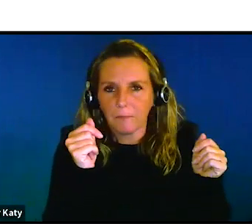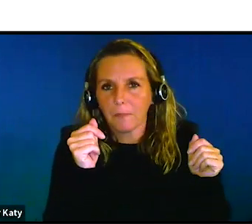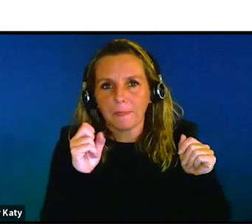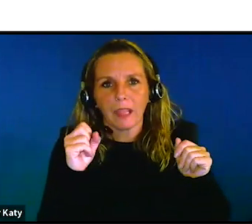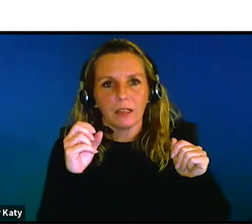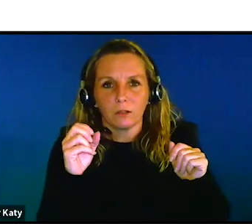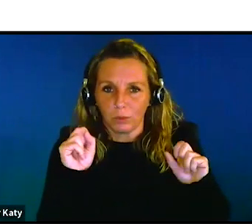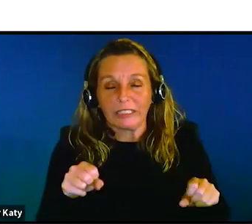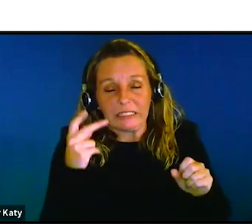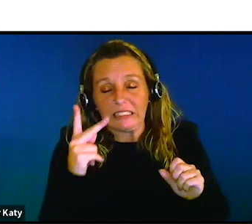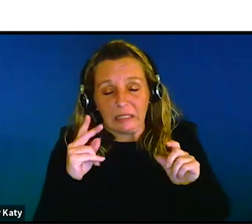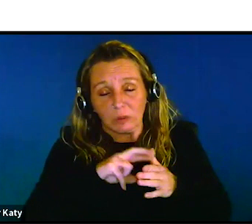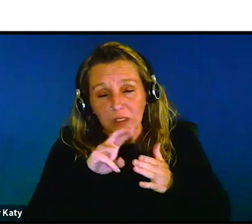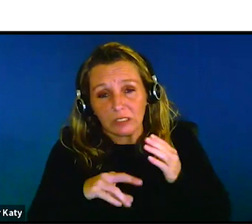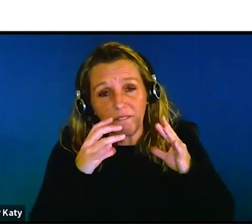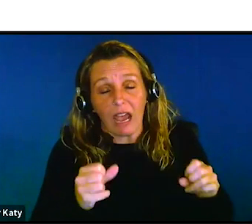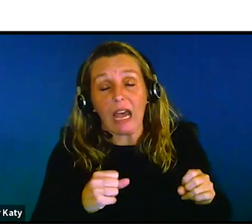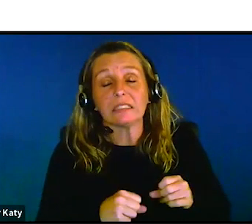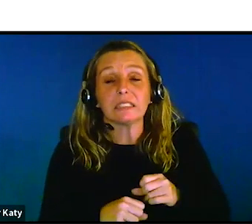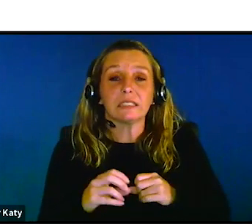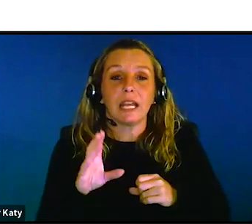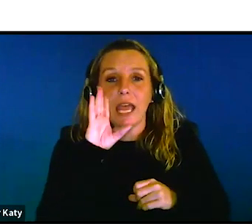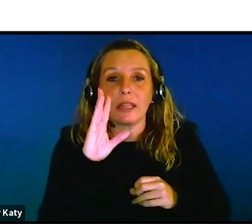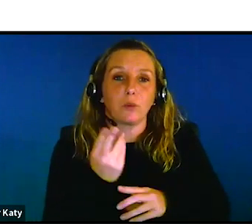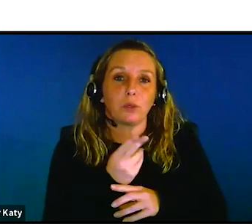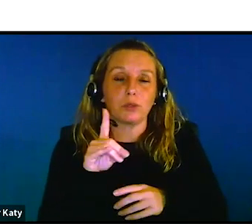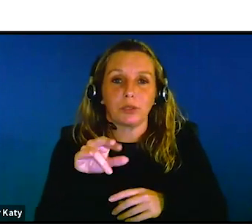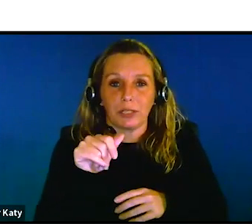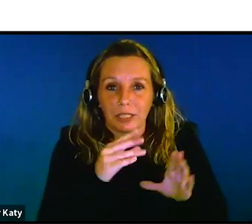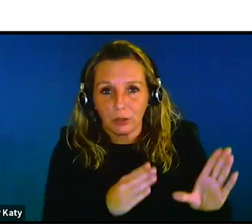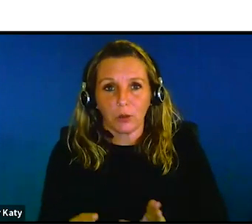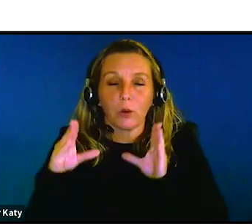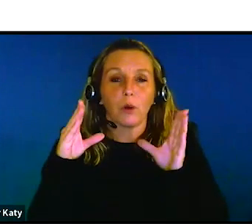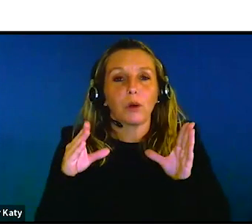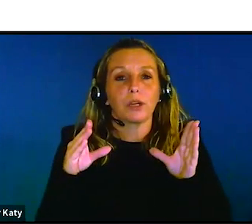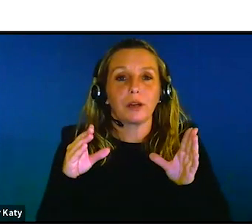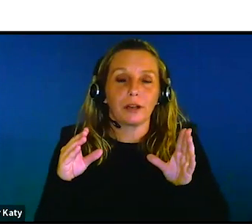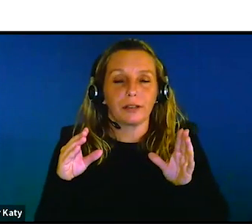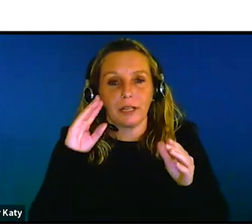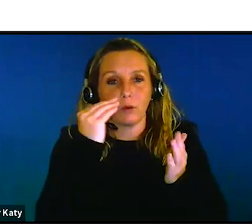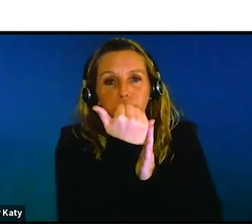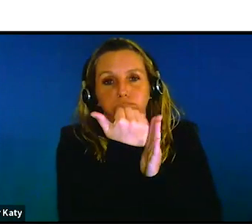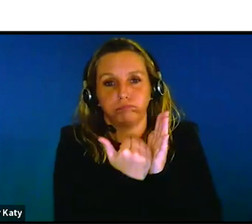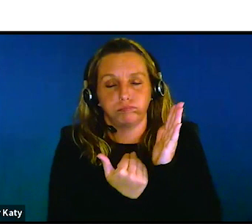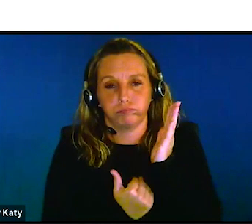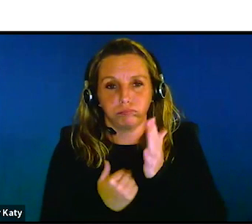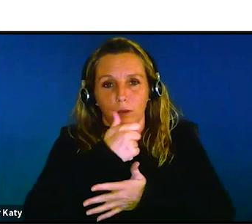we'll do with the rest of this data, will organize it through thematically and it will provide us that the to center